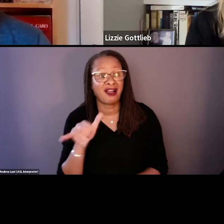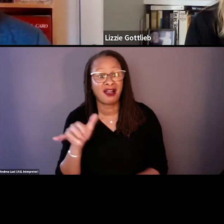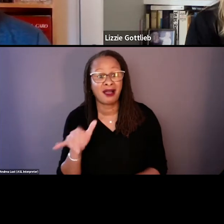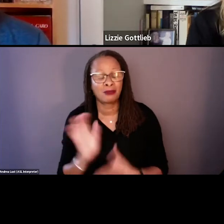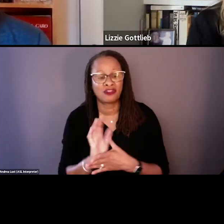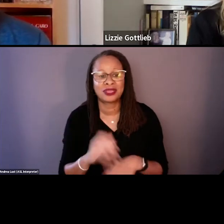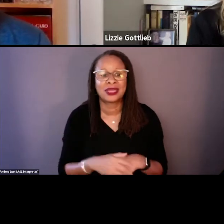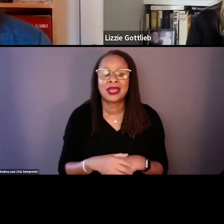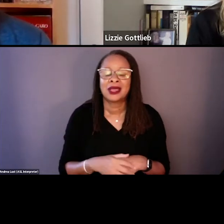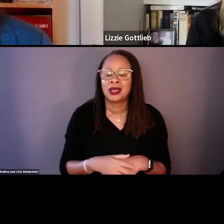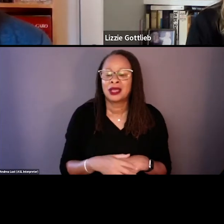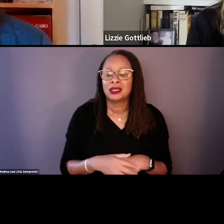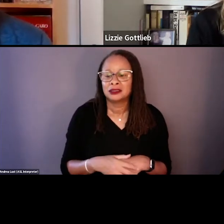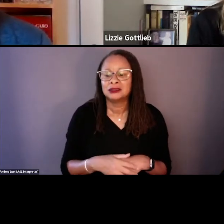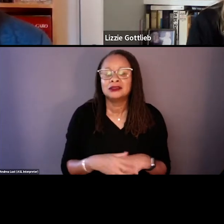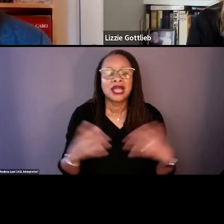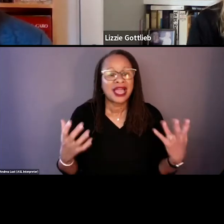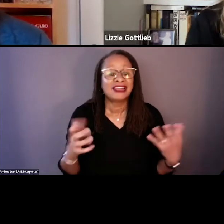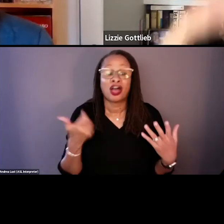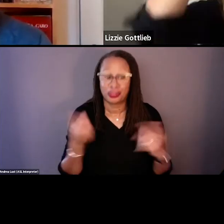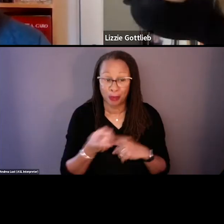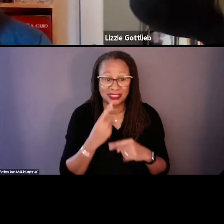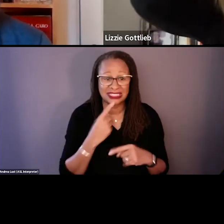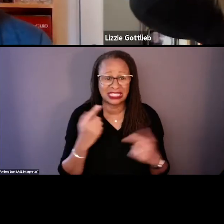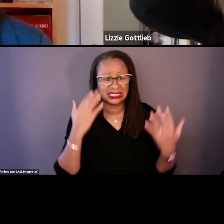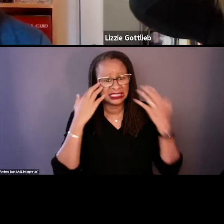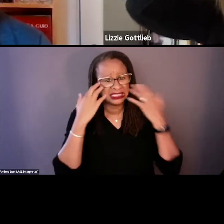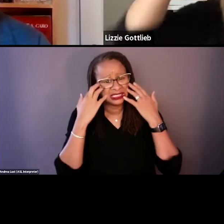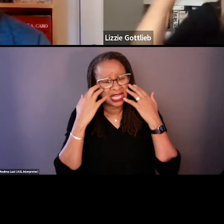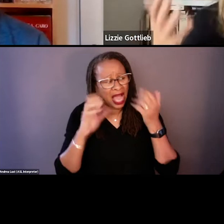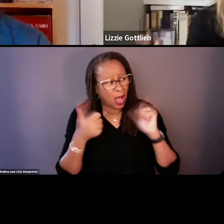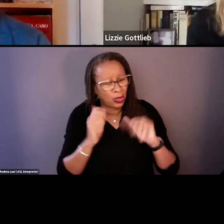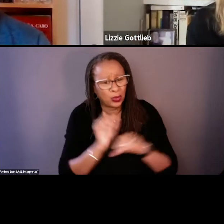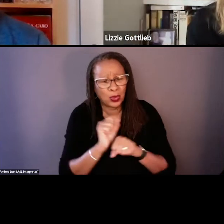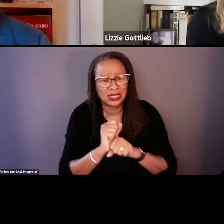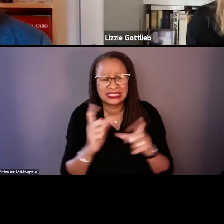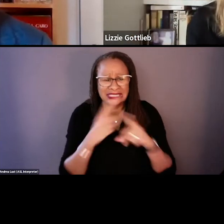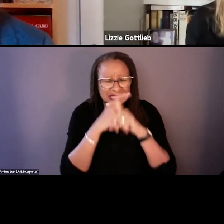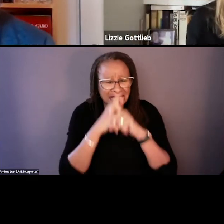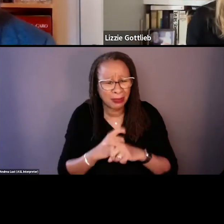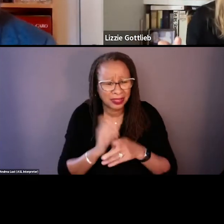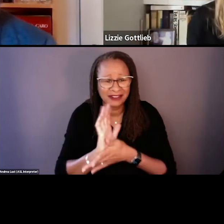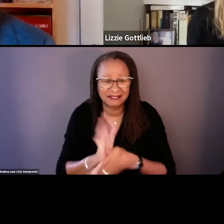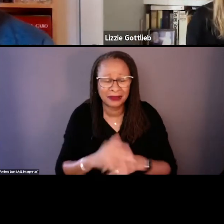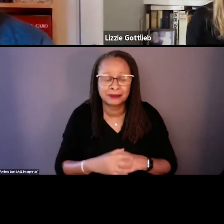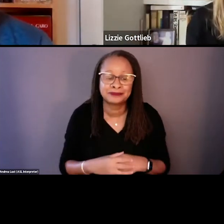and a lot of, also, the other kind of moment of thinking, (gasps) how is this gonna work? You know, there- it's a complicated film.